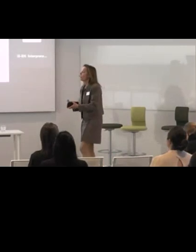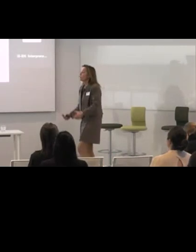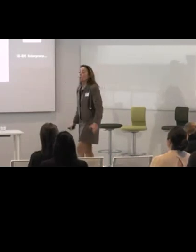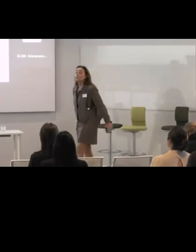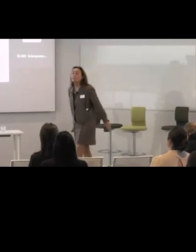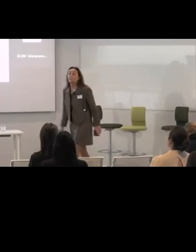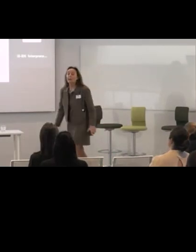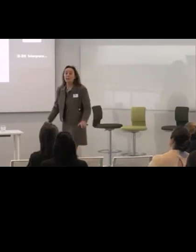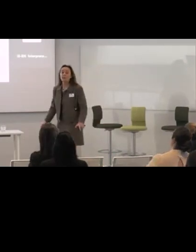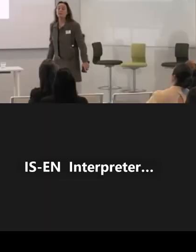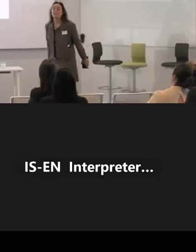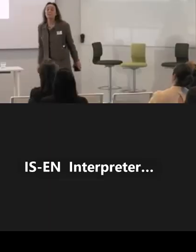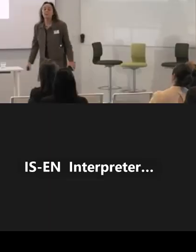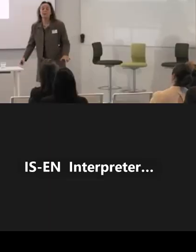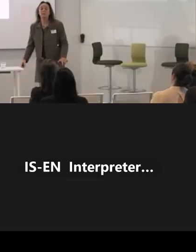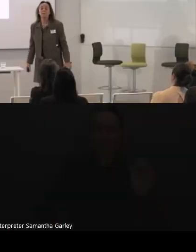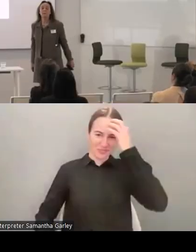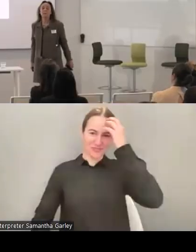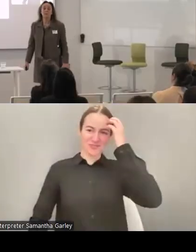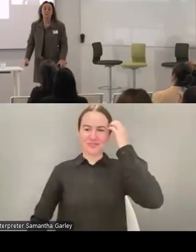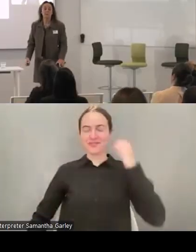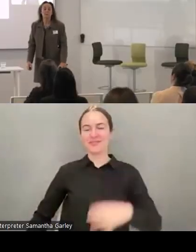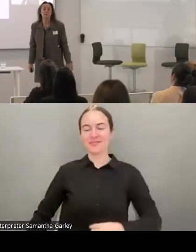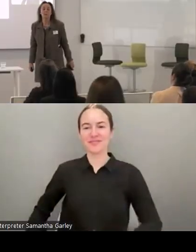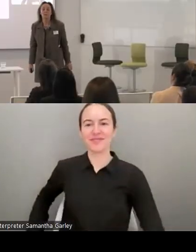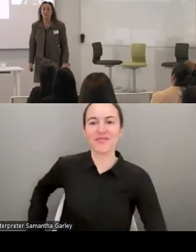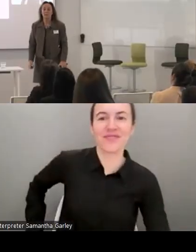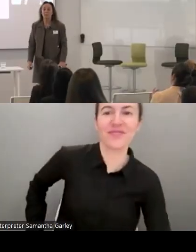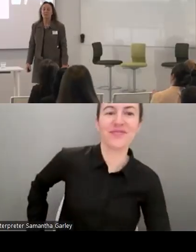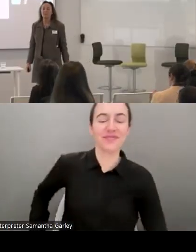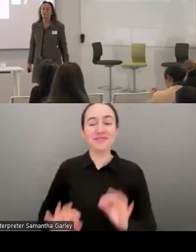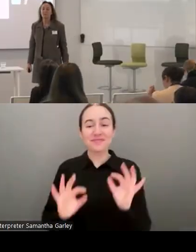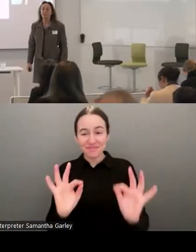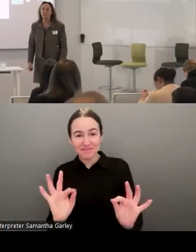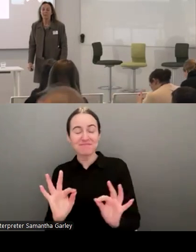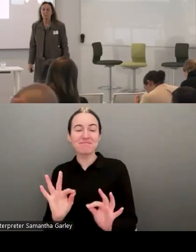So welcome back everyone. I hope you had a chance to have a cup of coffee and a network.